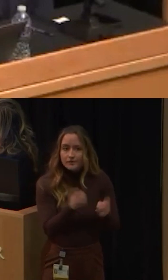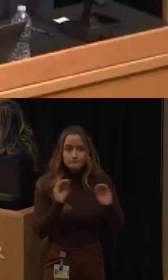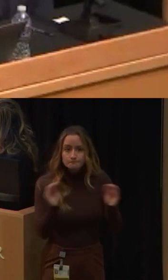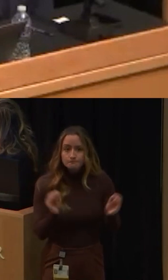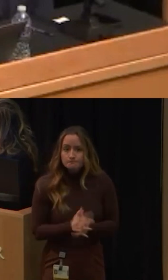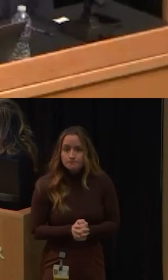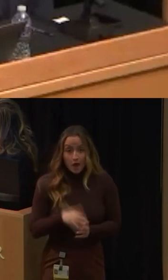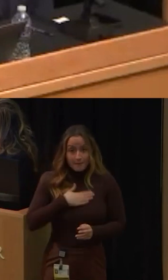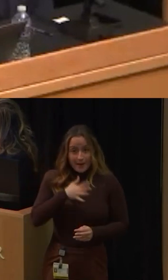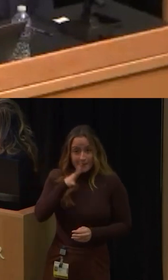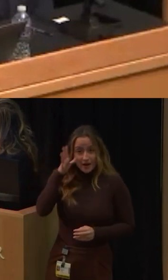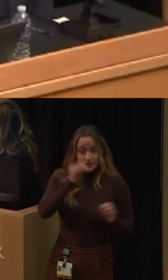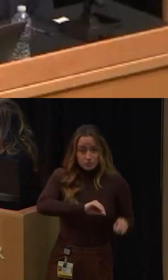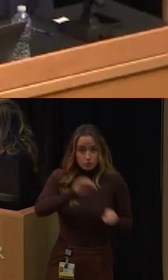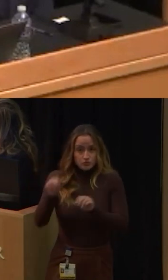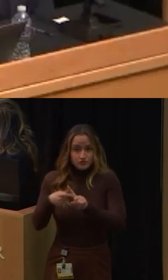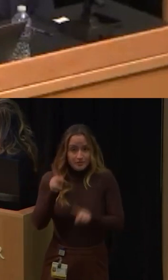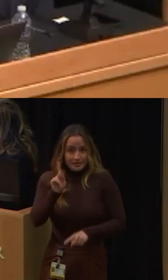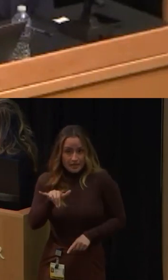from Kentucky in 1956,